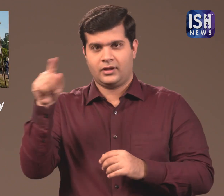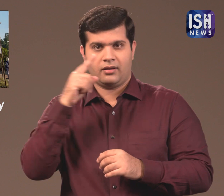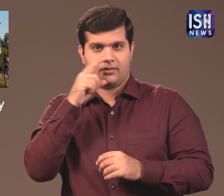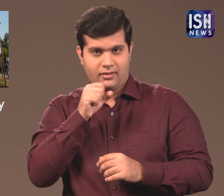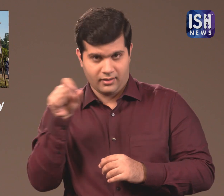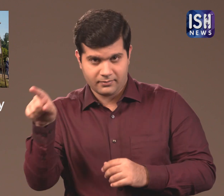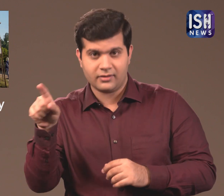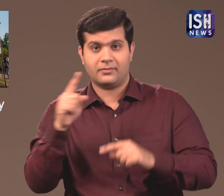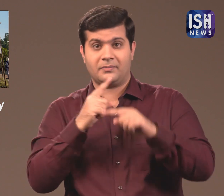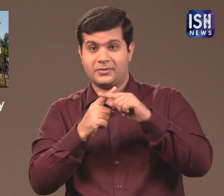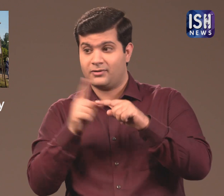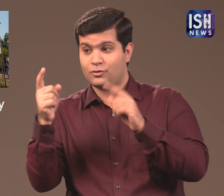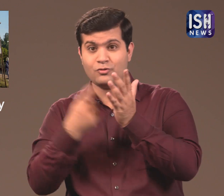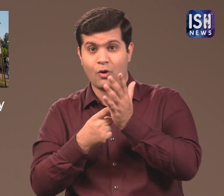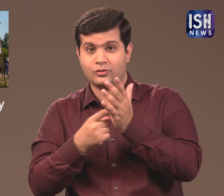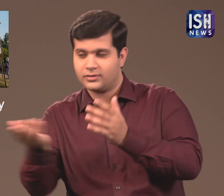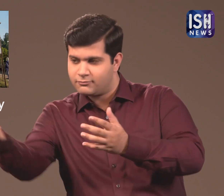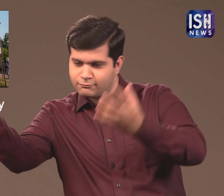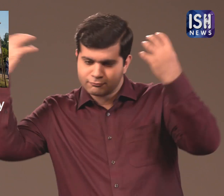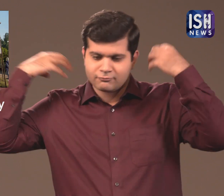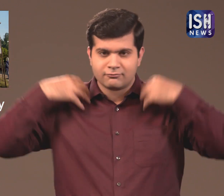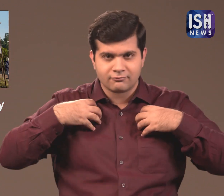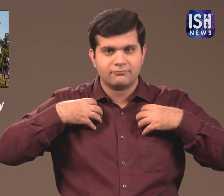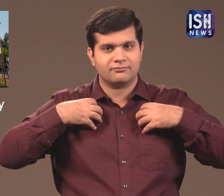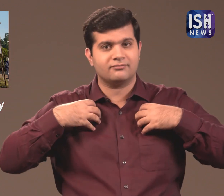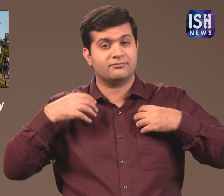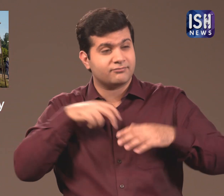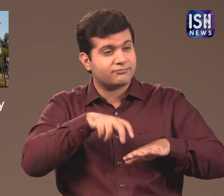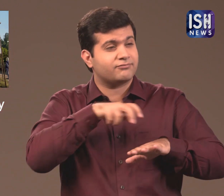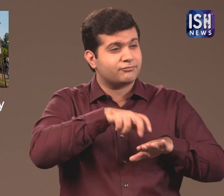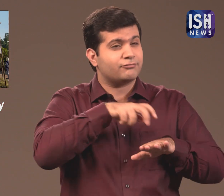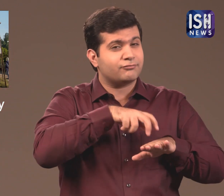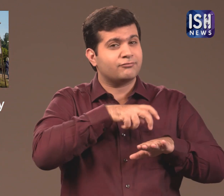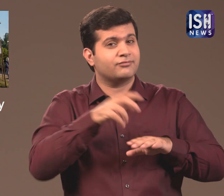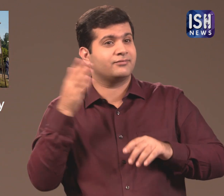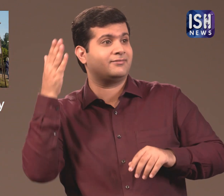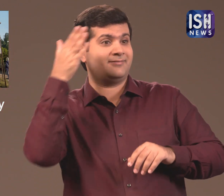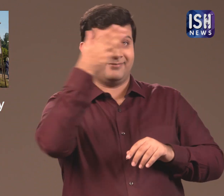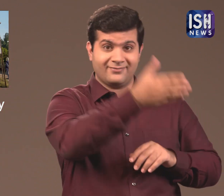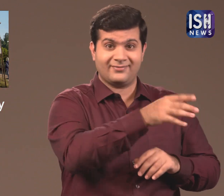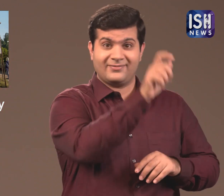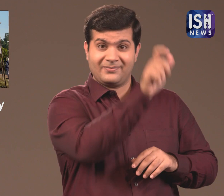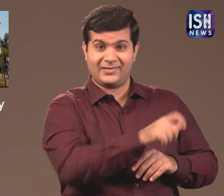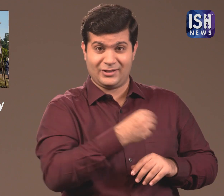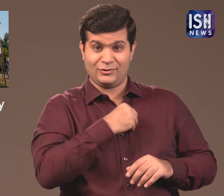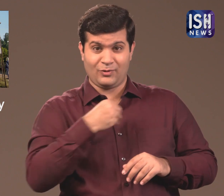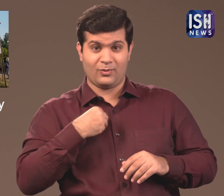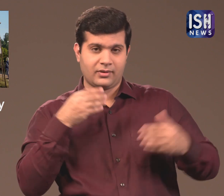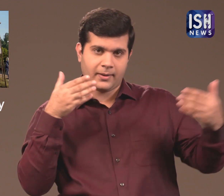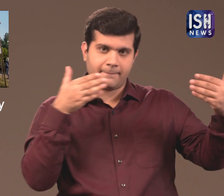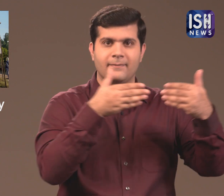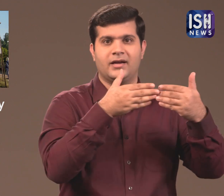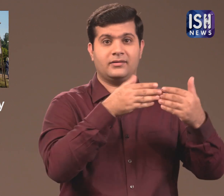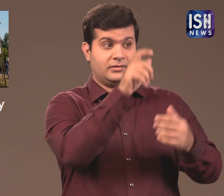Roshan's carried him on her back and went to meet the doctor.